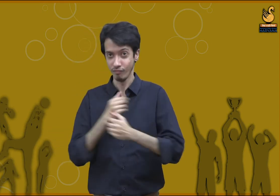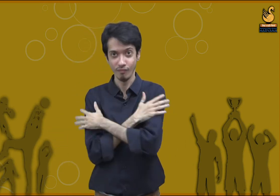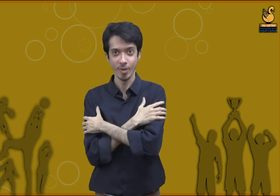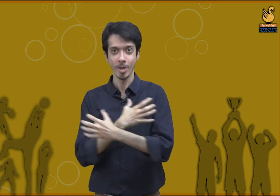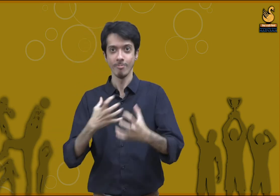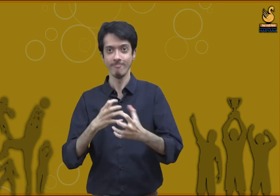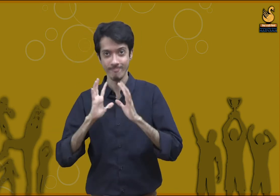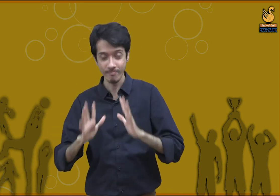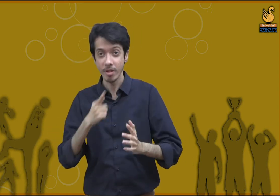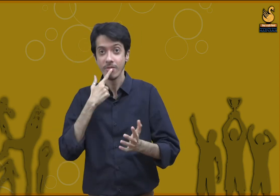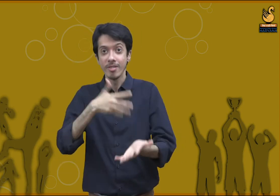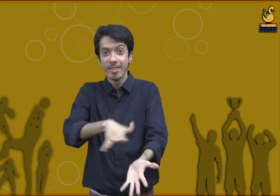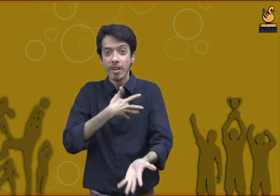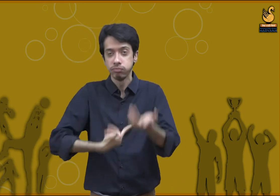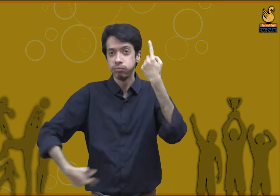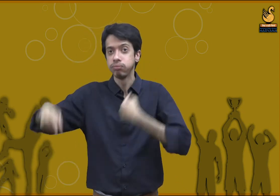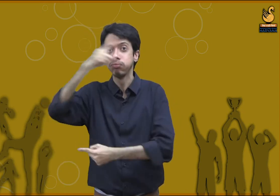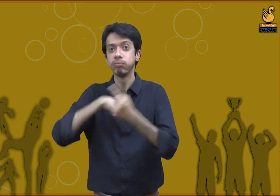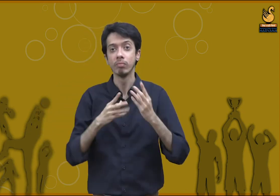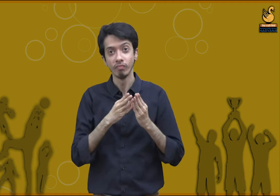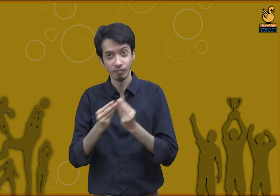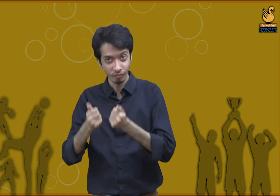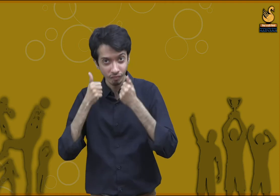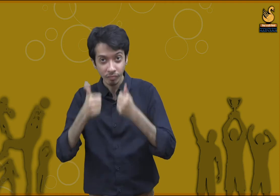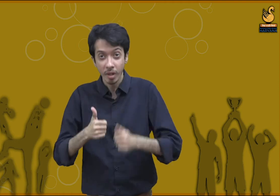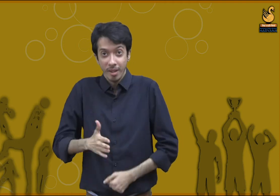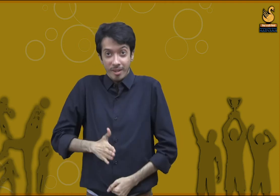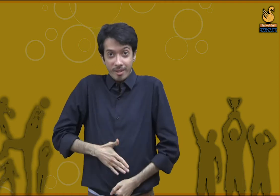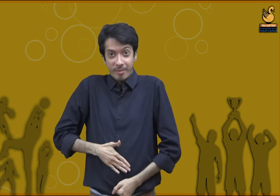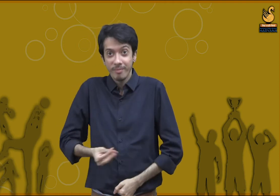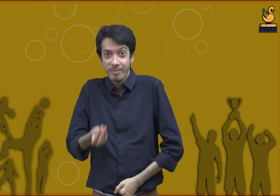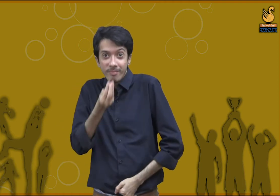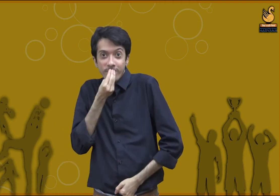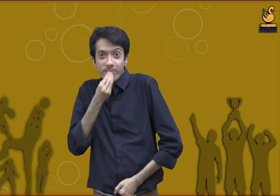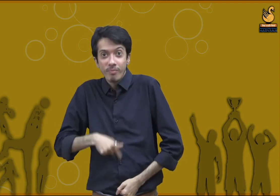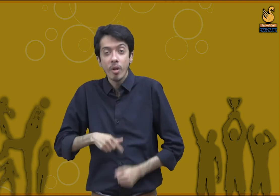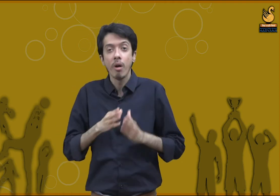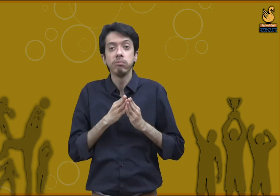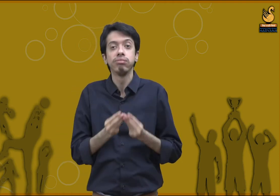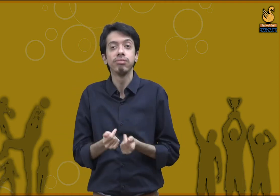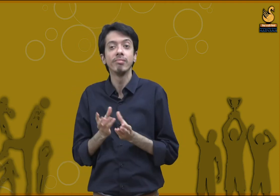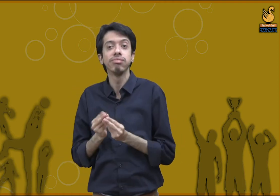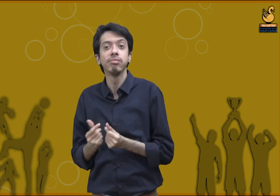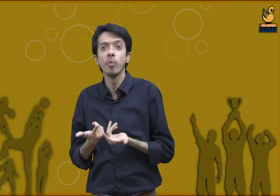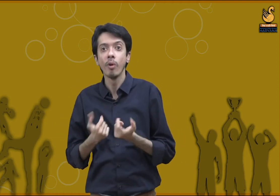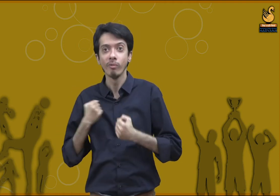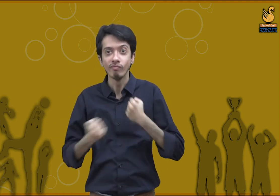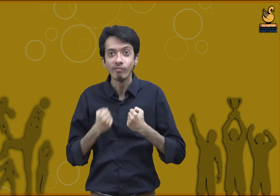It develops different systems of our body like muscular system, blood circulation system, digestive system.